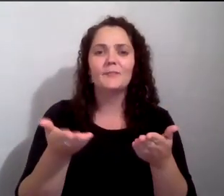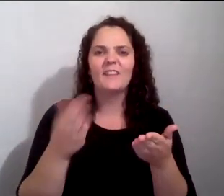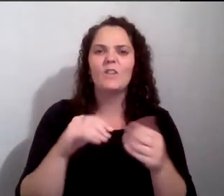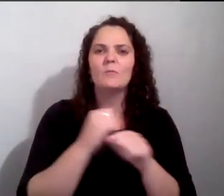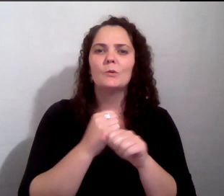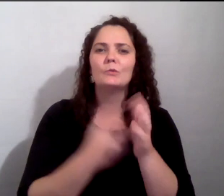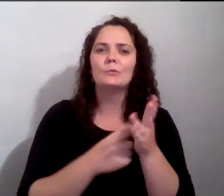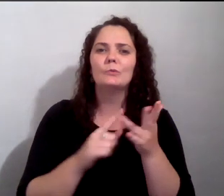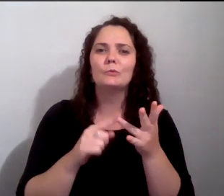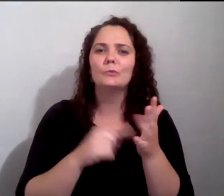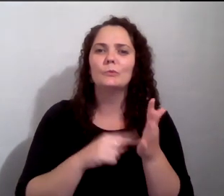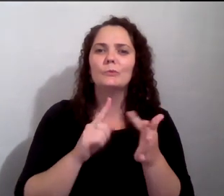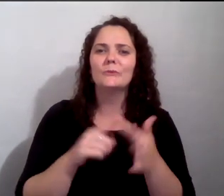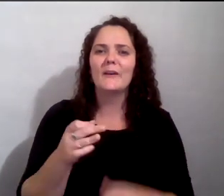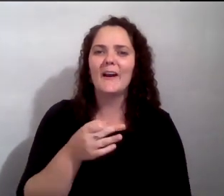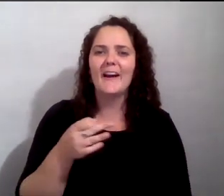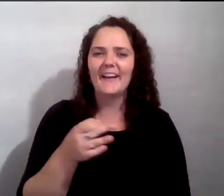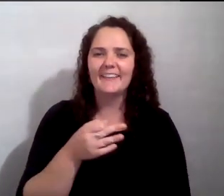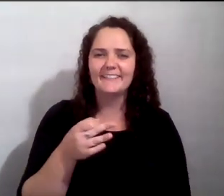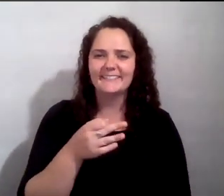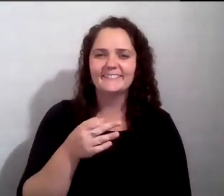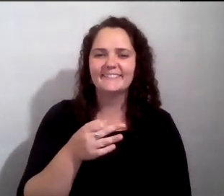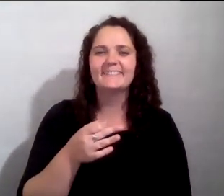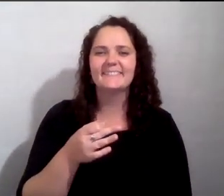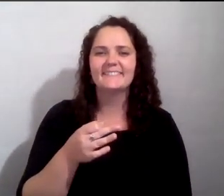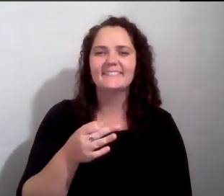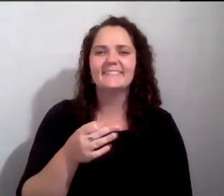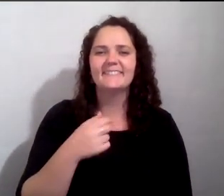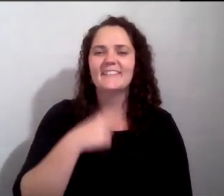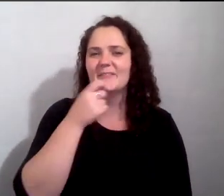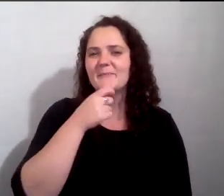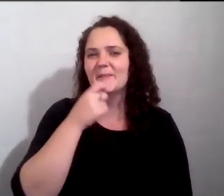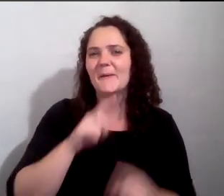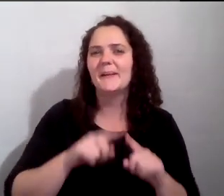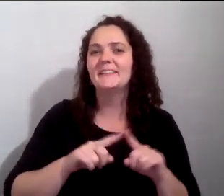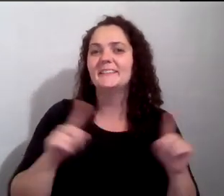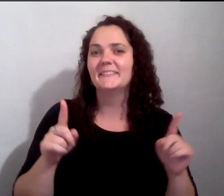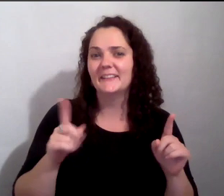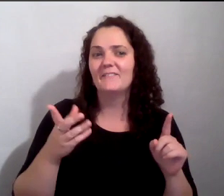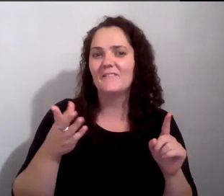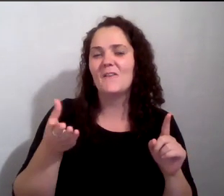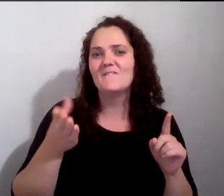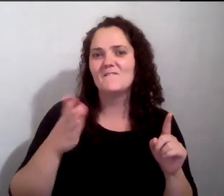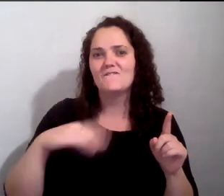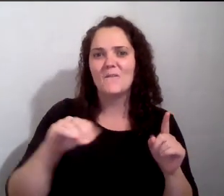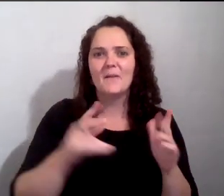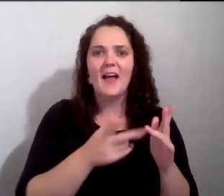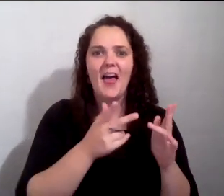These works are from Groote Eylandt Community, it was named by Abel Tasman,